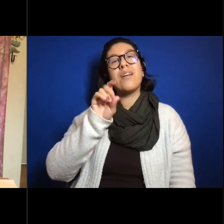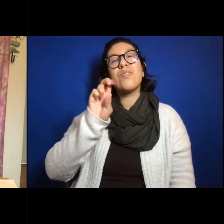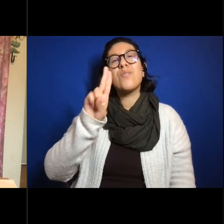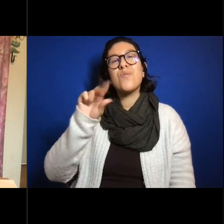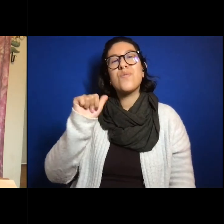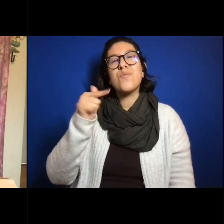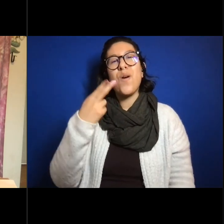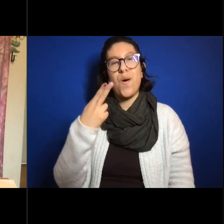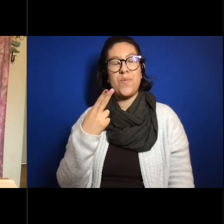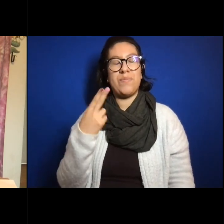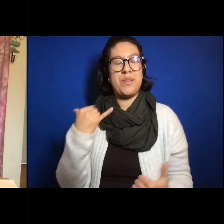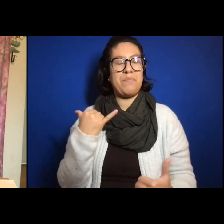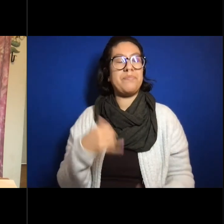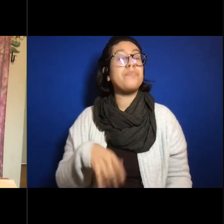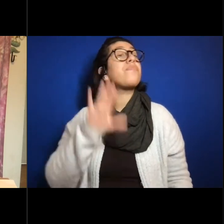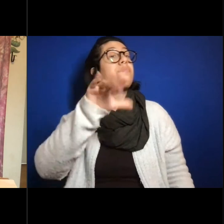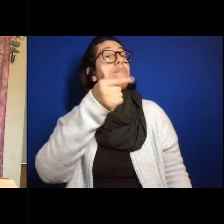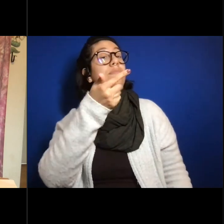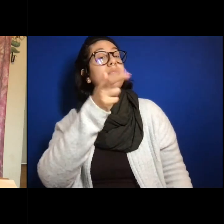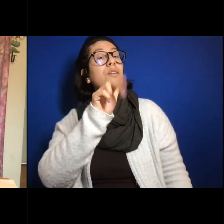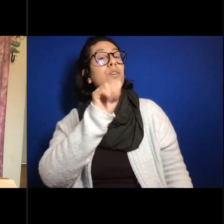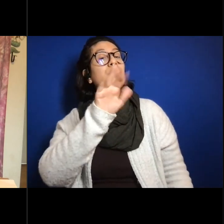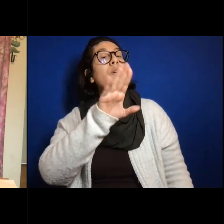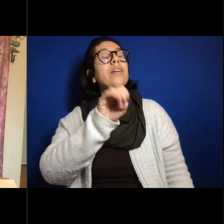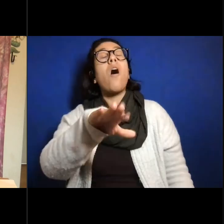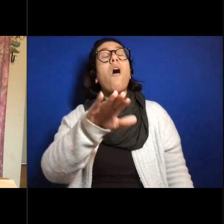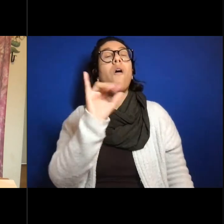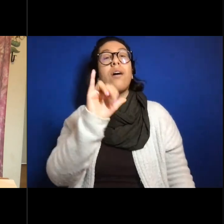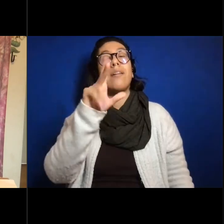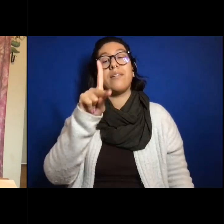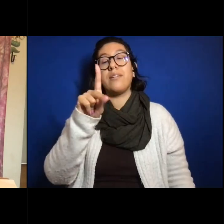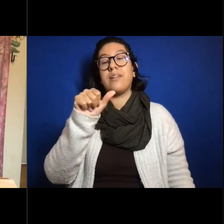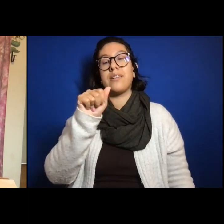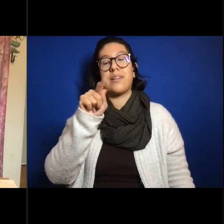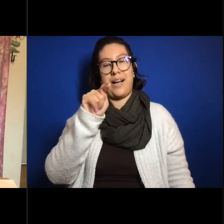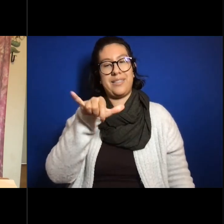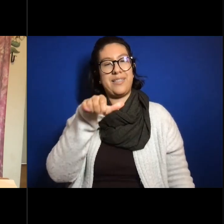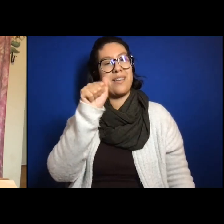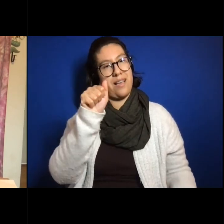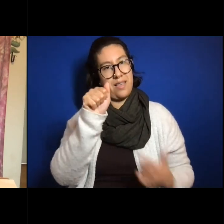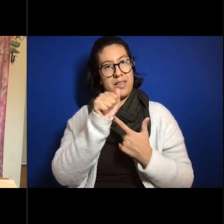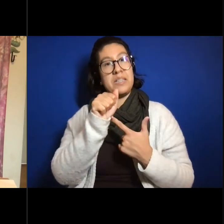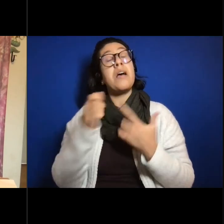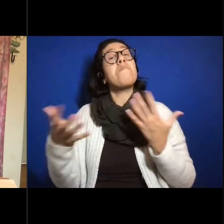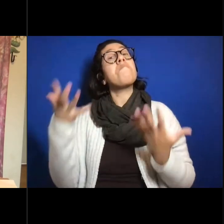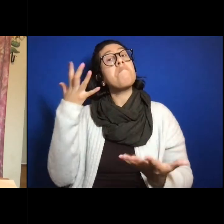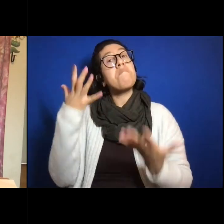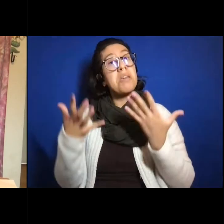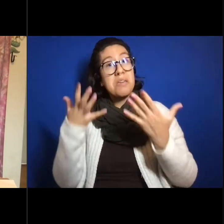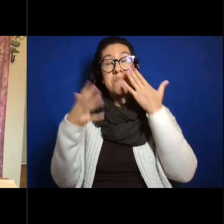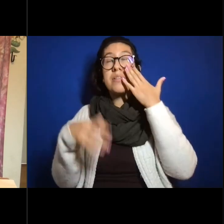[Grace] And I'll just share with you Cockia I had a good idea that putting something in front of the house so that the wind will blow in a different direction.